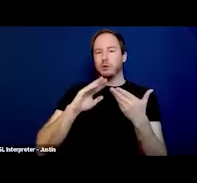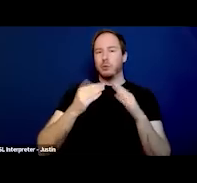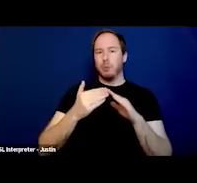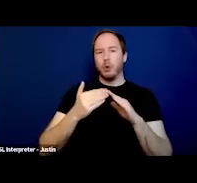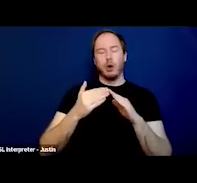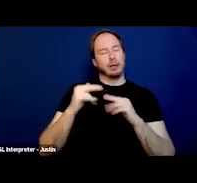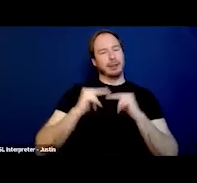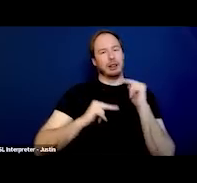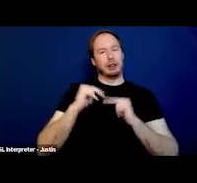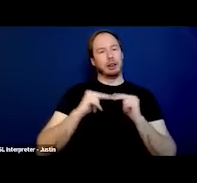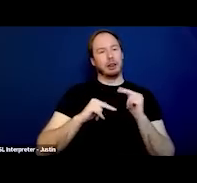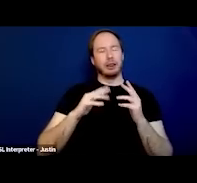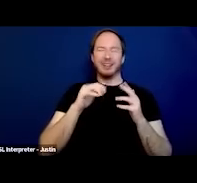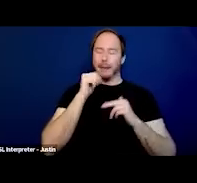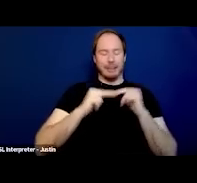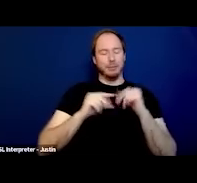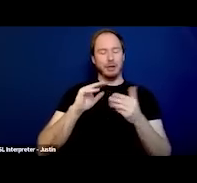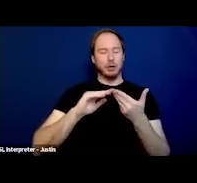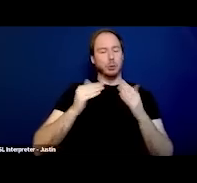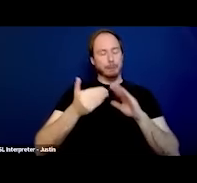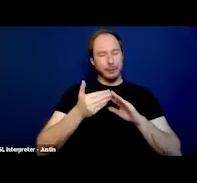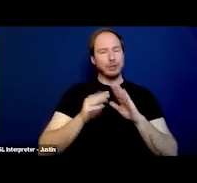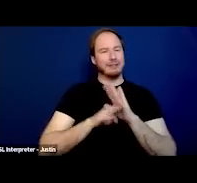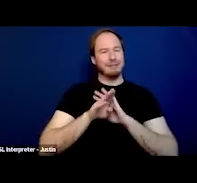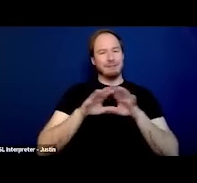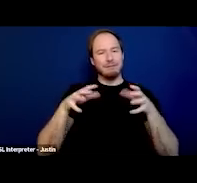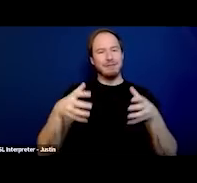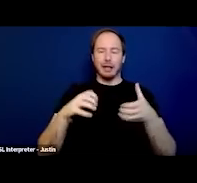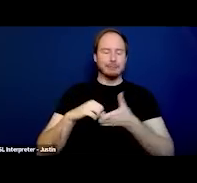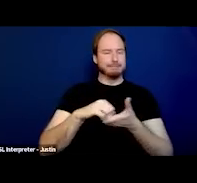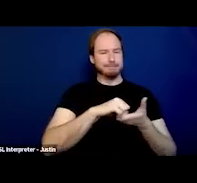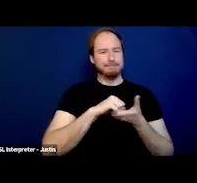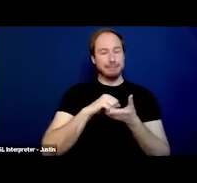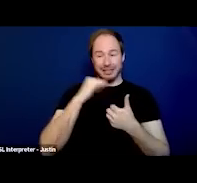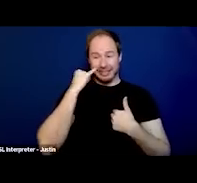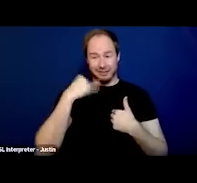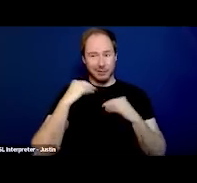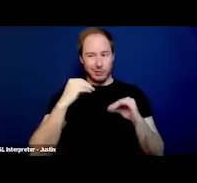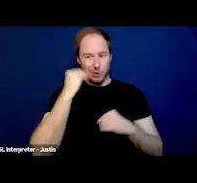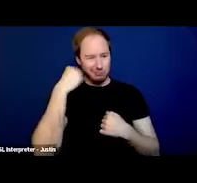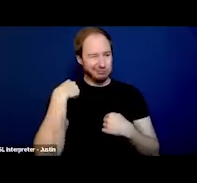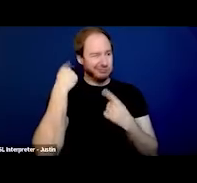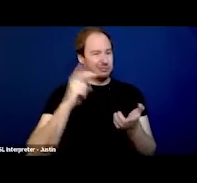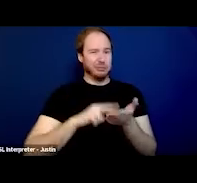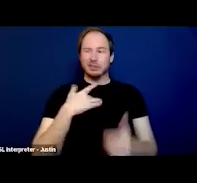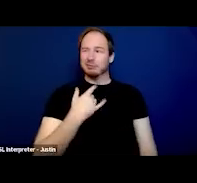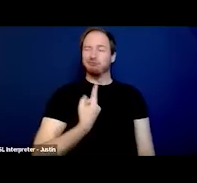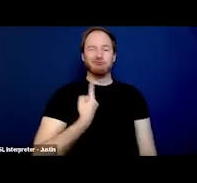and identify a need for is the sense of community. Formerly, homeless folks often go from being on the streets around other people